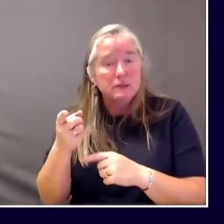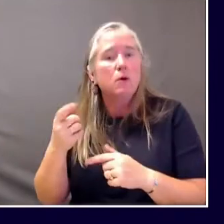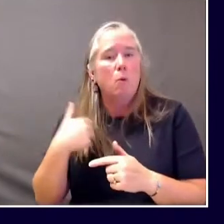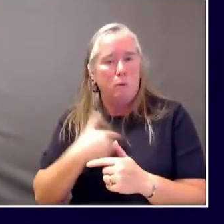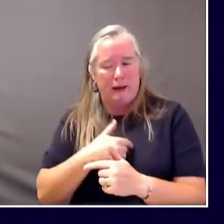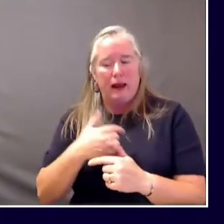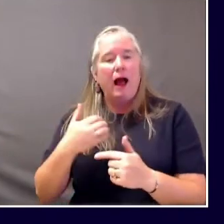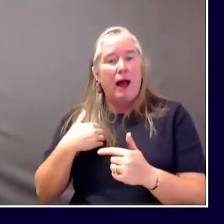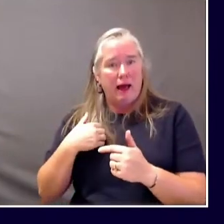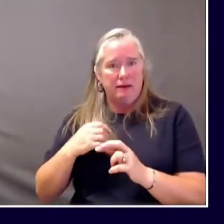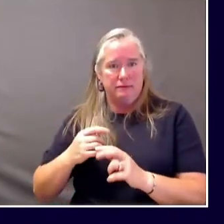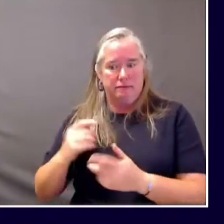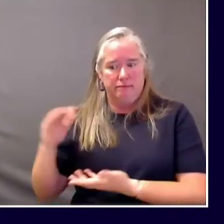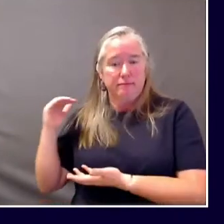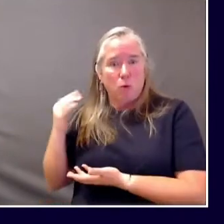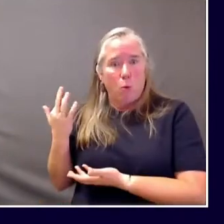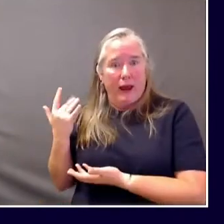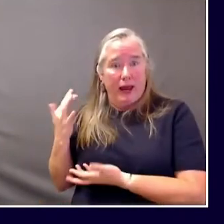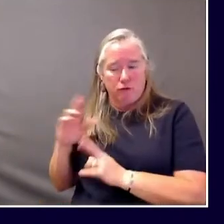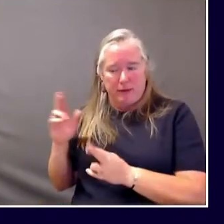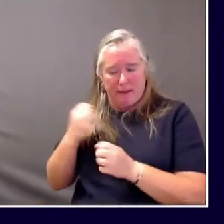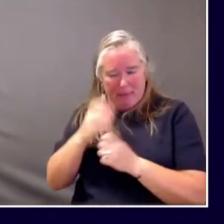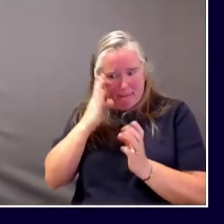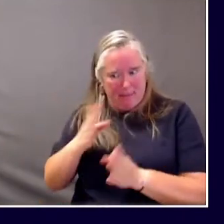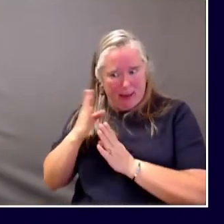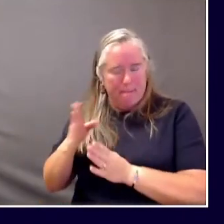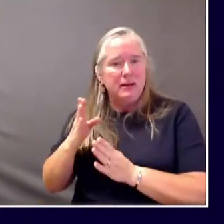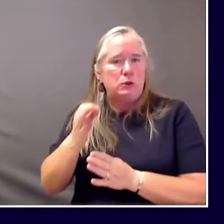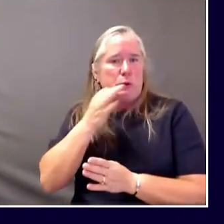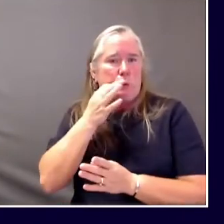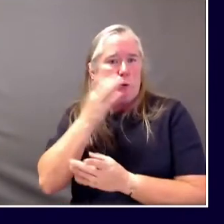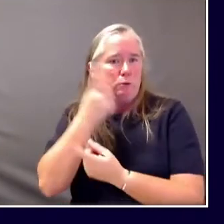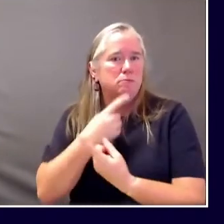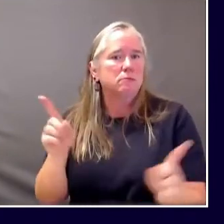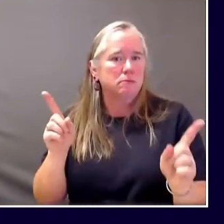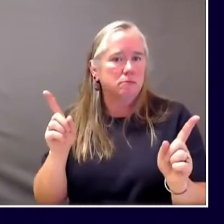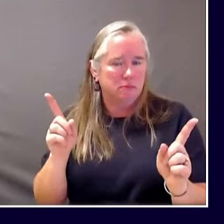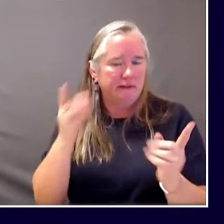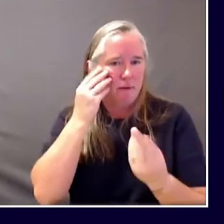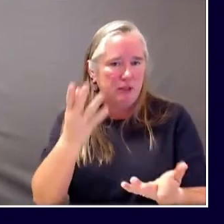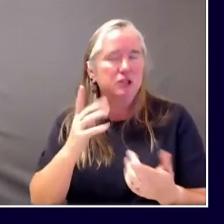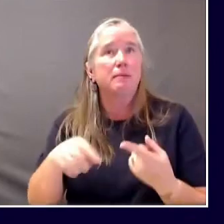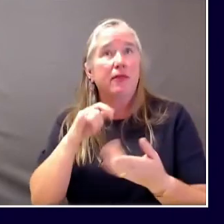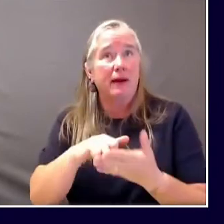thank you